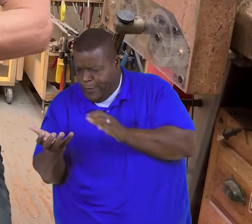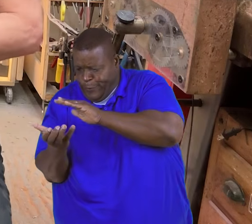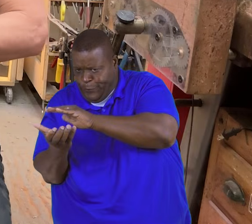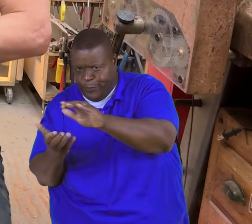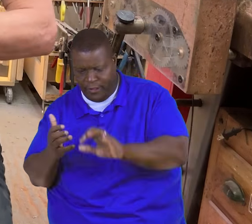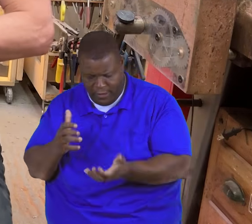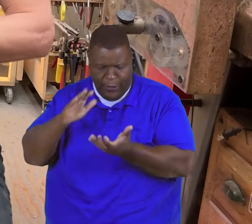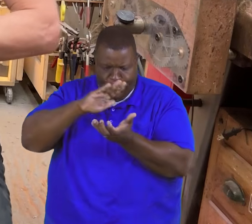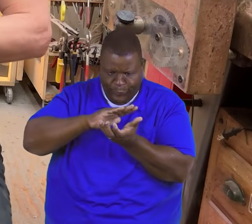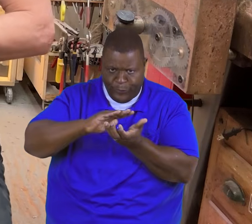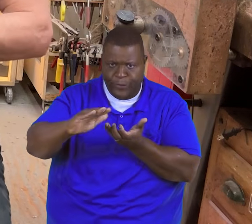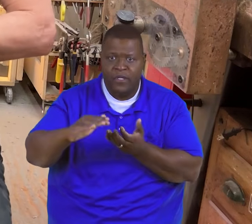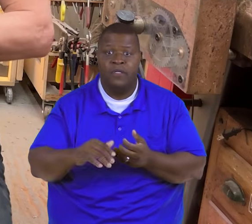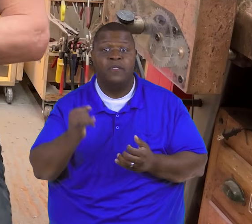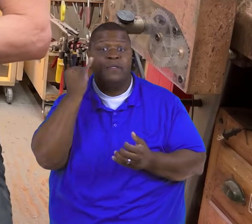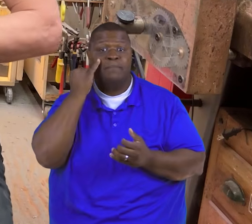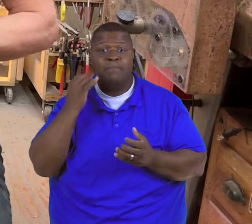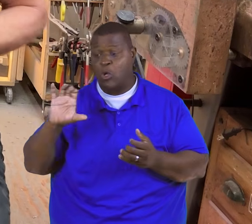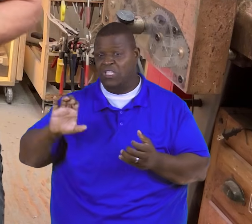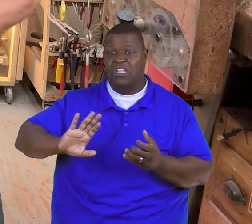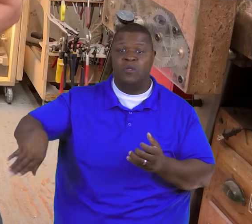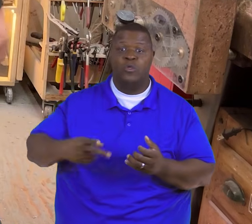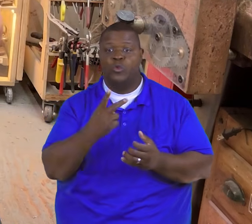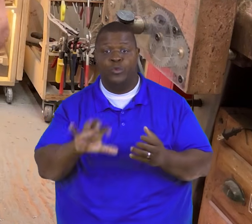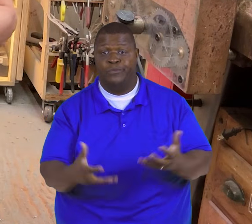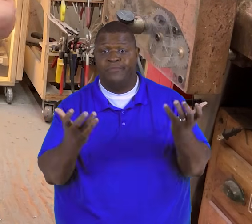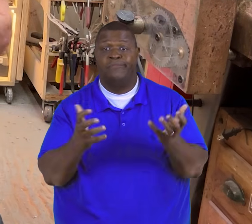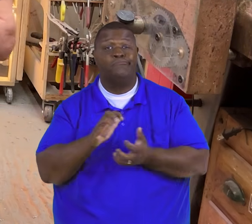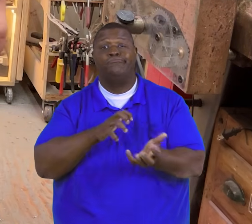and it's a perfectly flat surface. If you have two surfaces only,